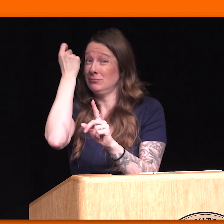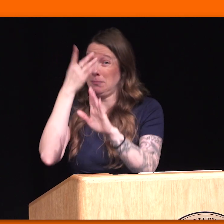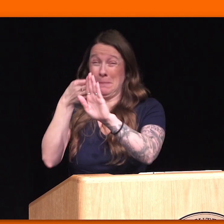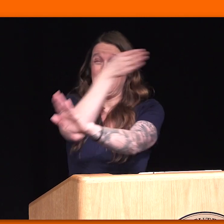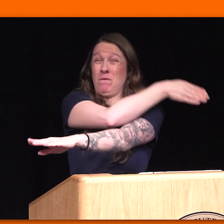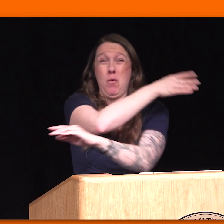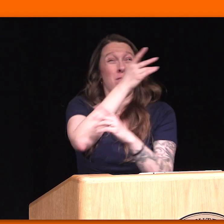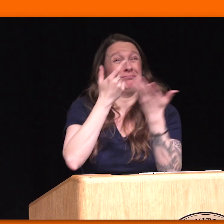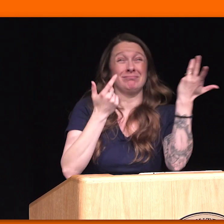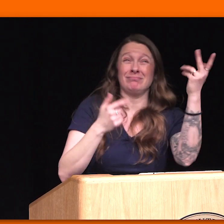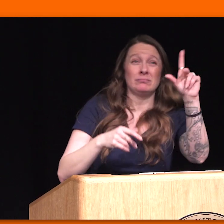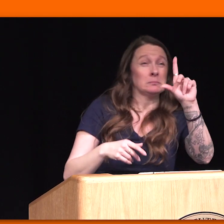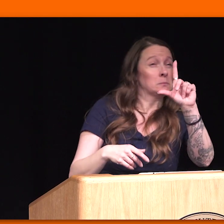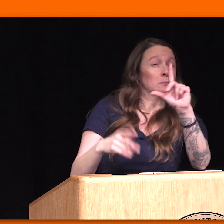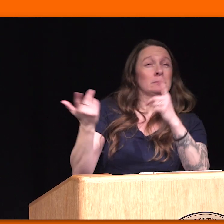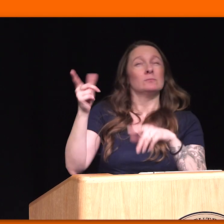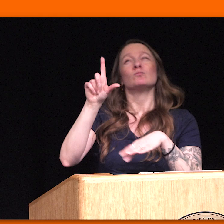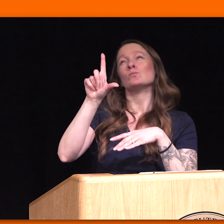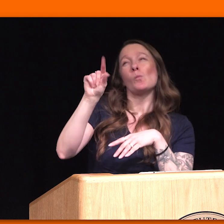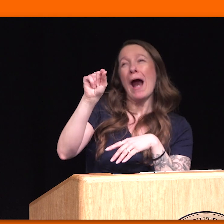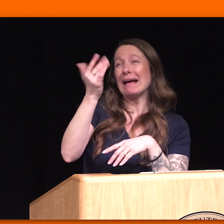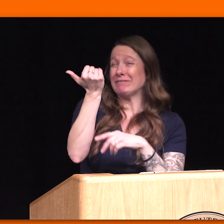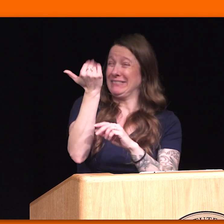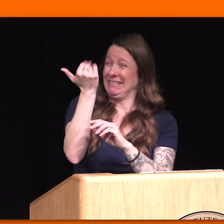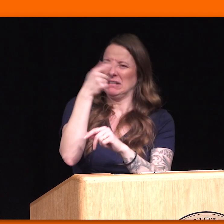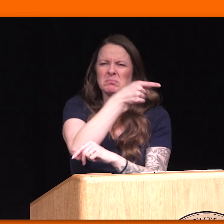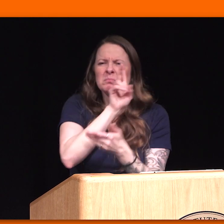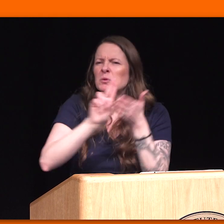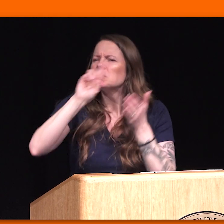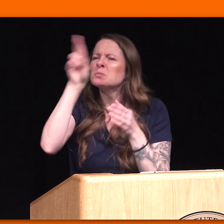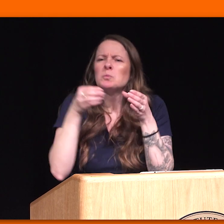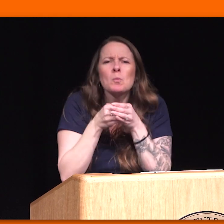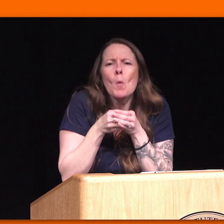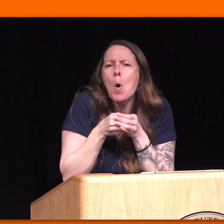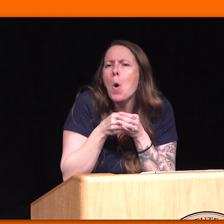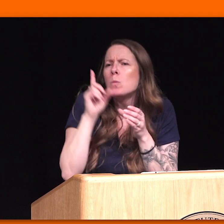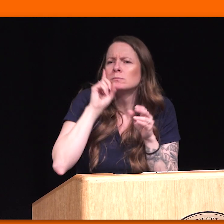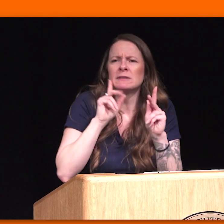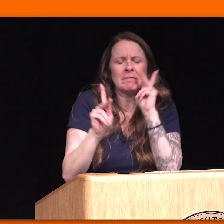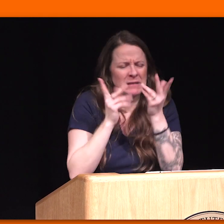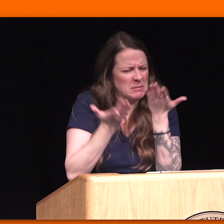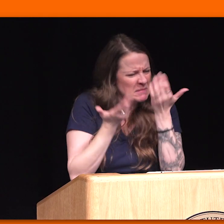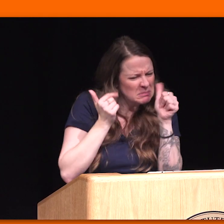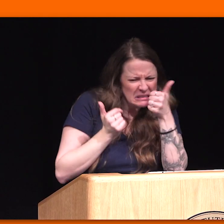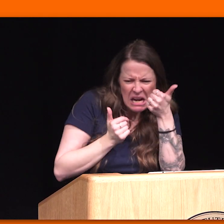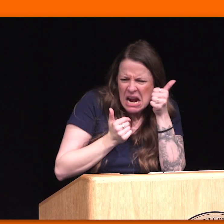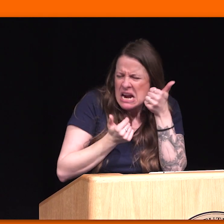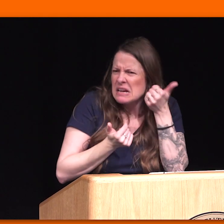and find out what needed to be done to improve accessibility for us. And--now this was 2015.